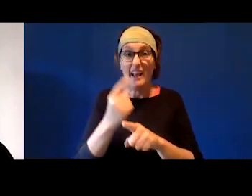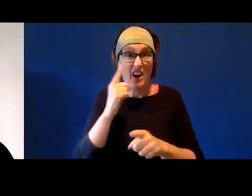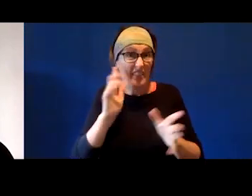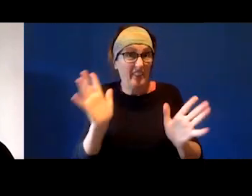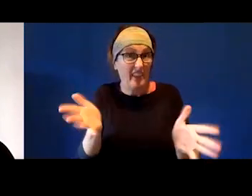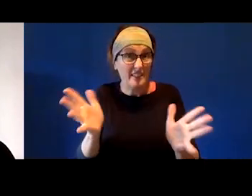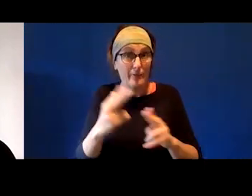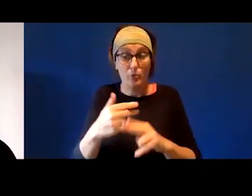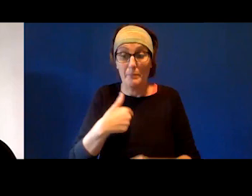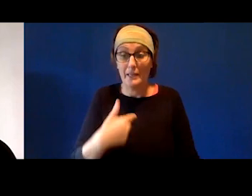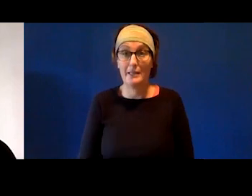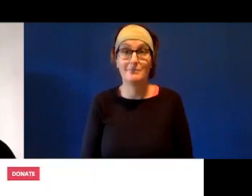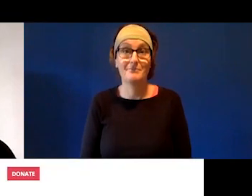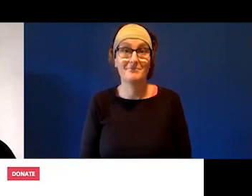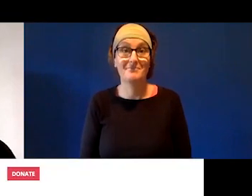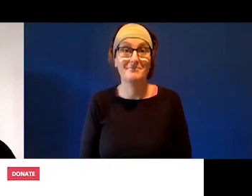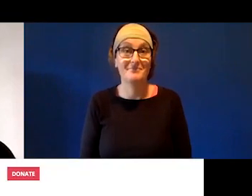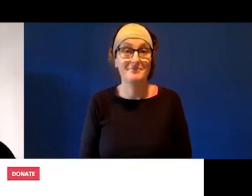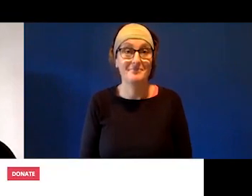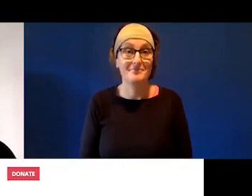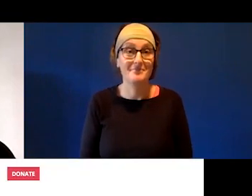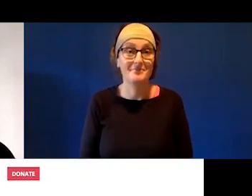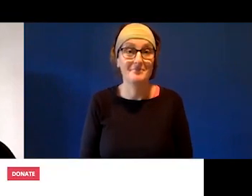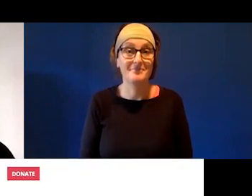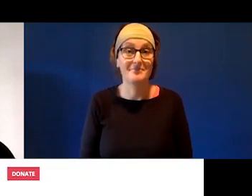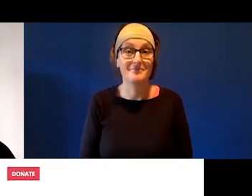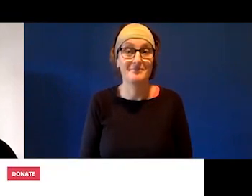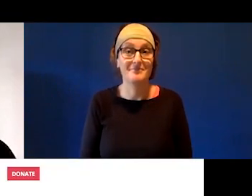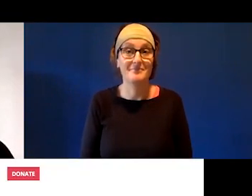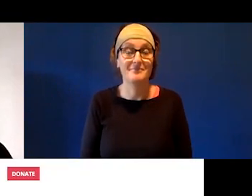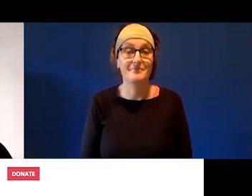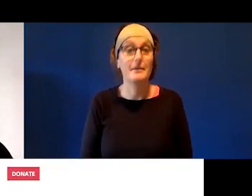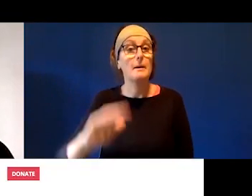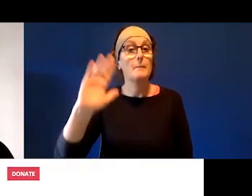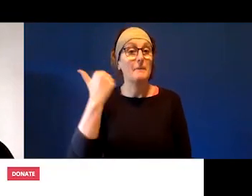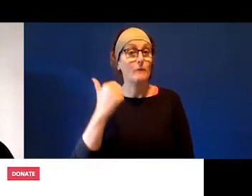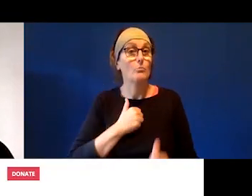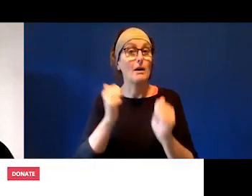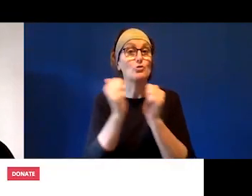that's it. The first - the document that I wrote is available. I have